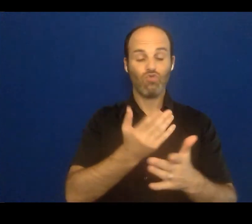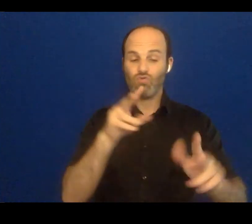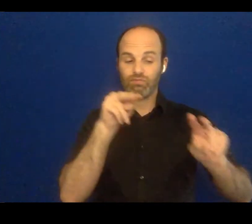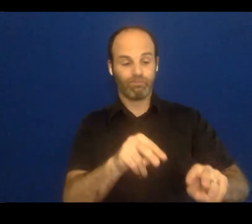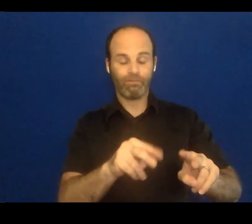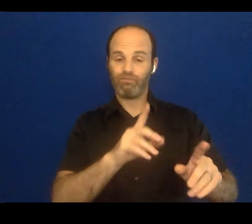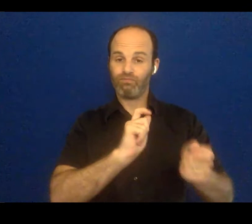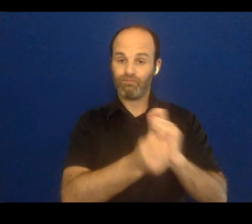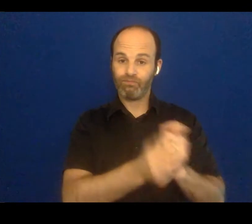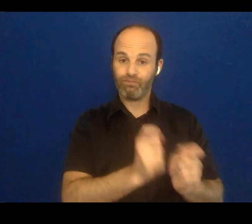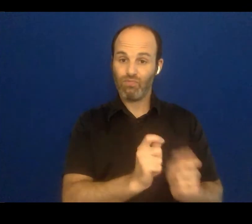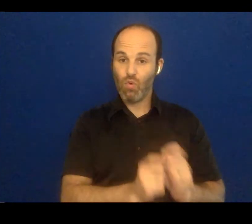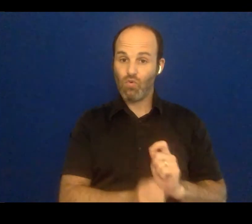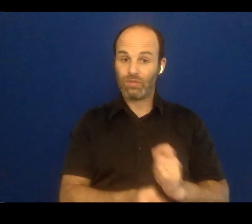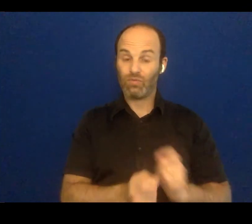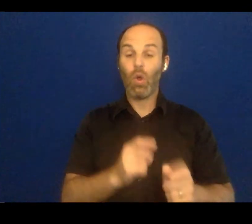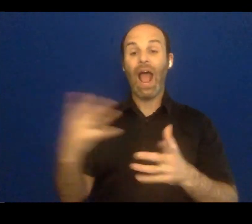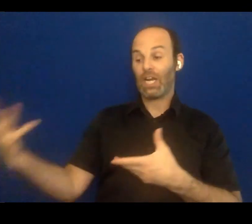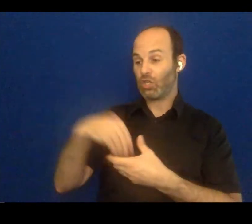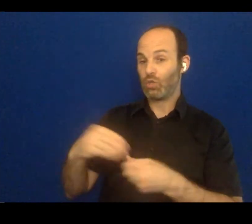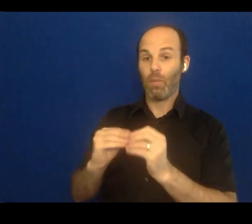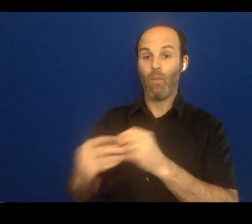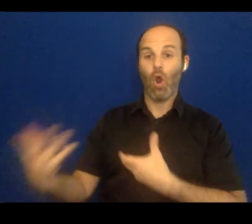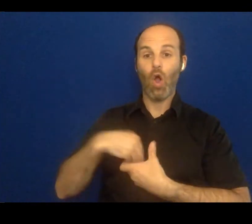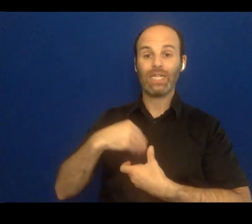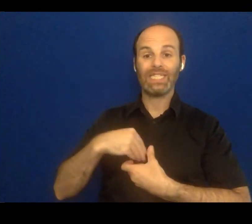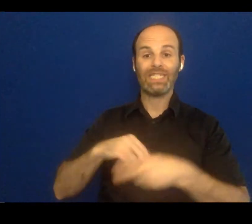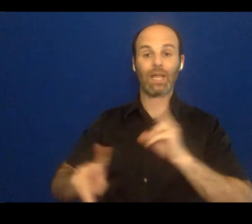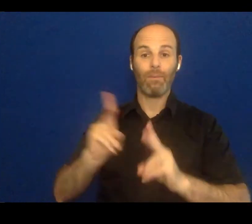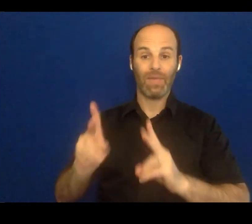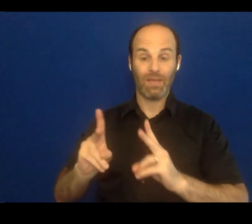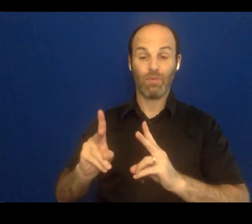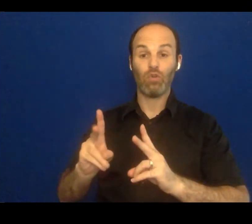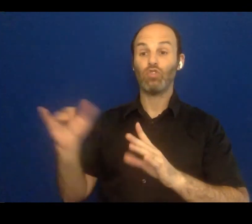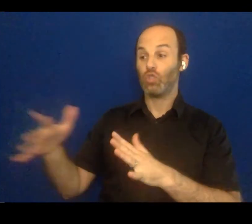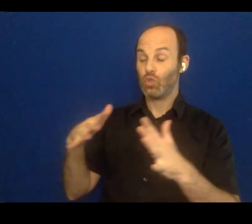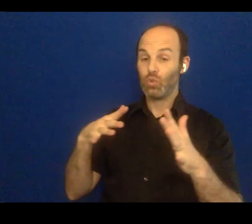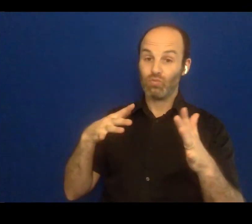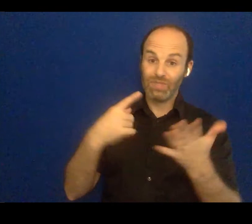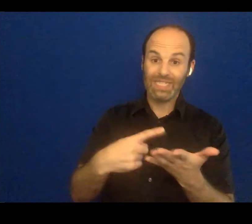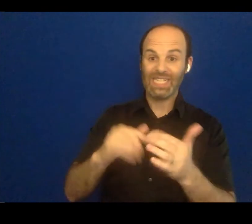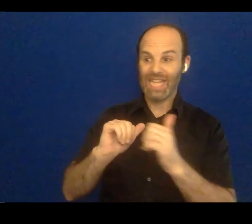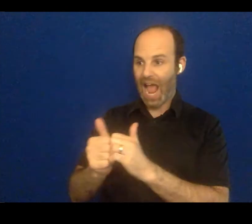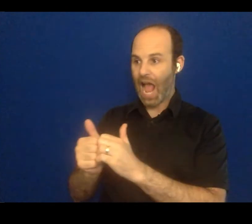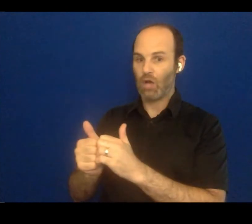THE STUDY AND INVOLVING AUTISTIC PEOPLE IN THE STUDY.